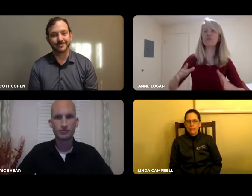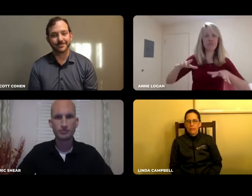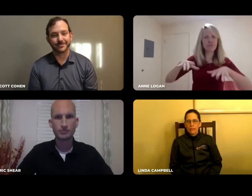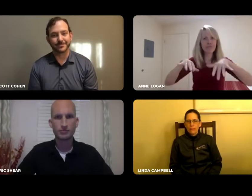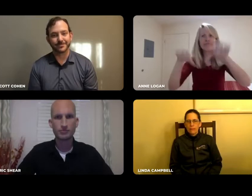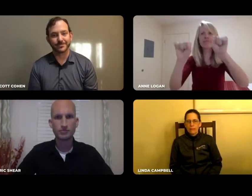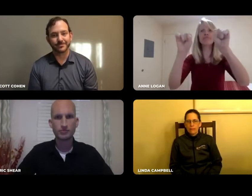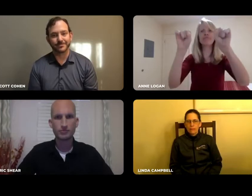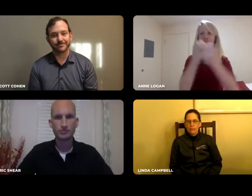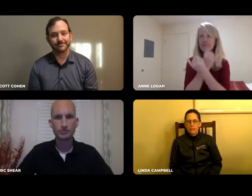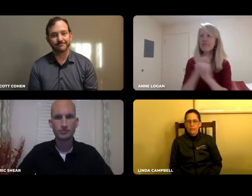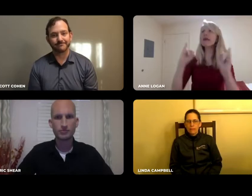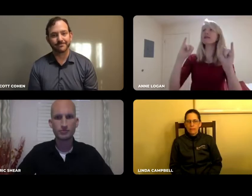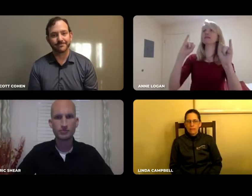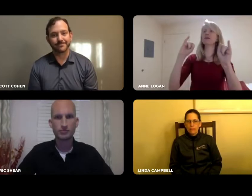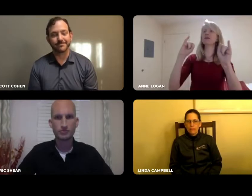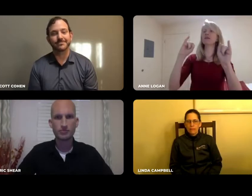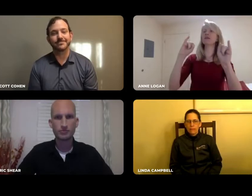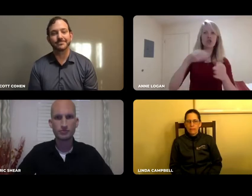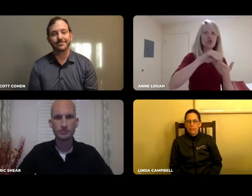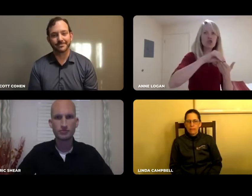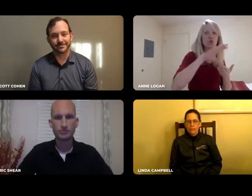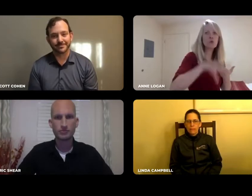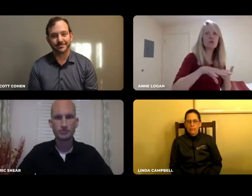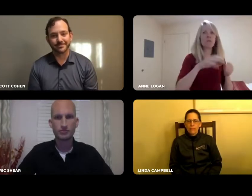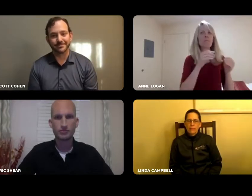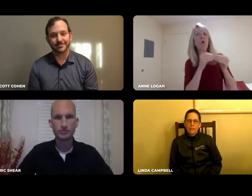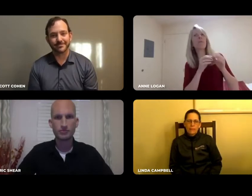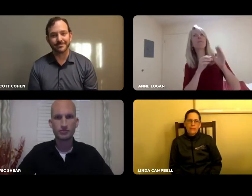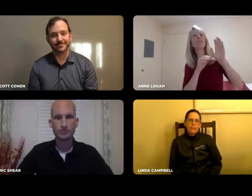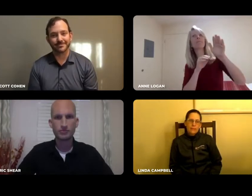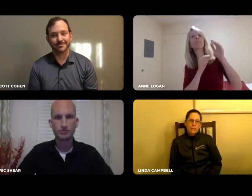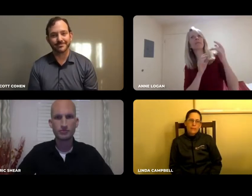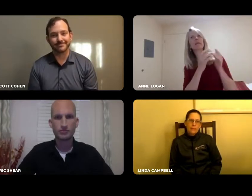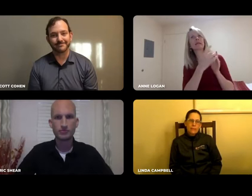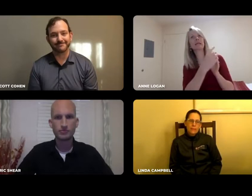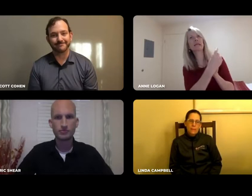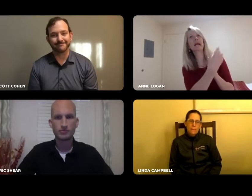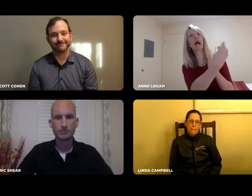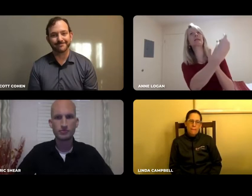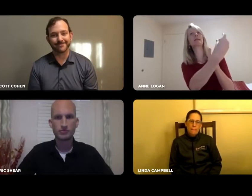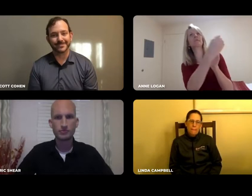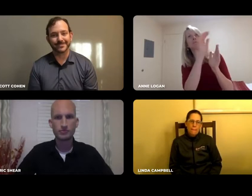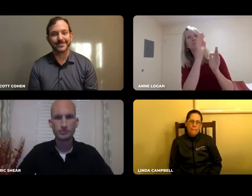And take on your project independently And a student is somewhat more guided